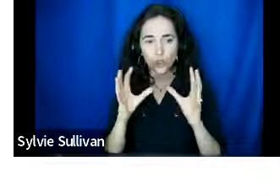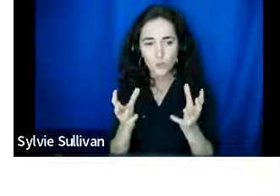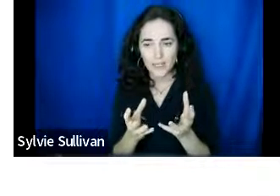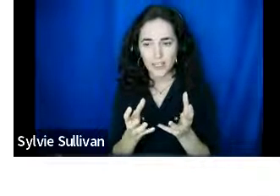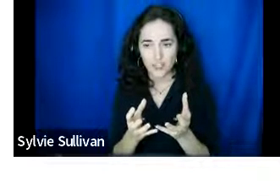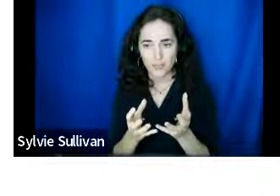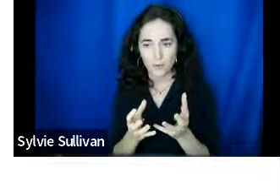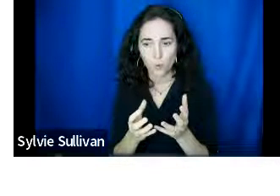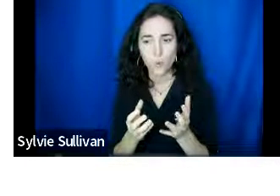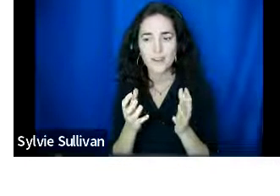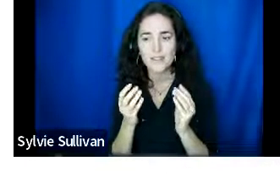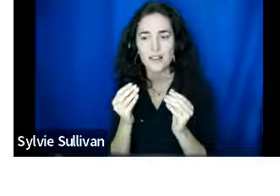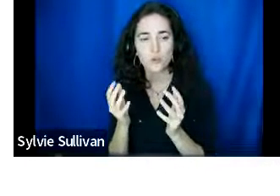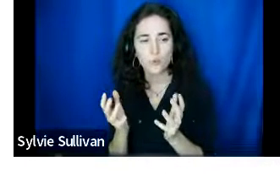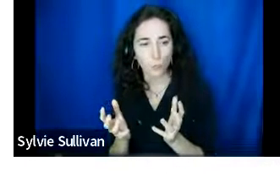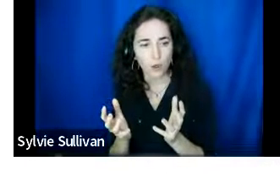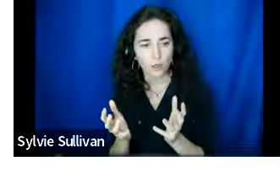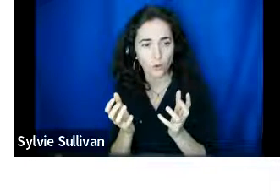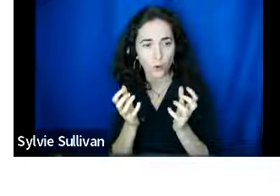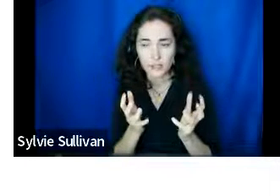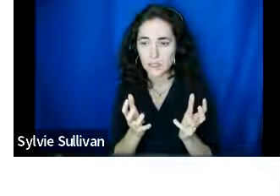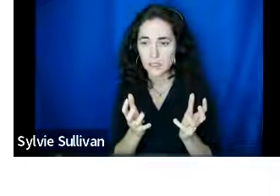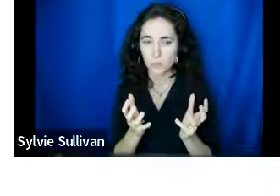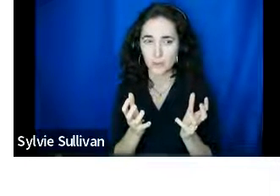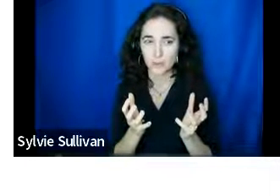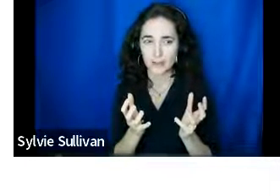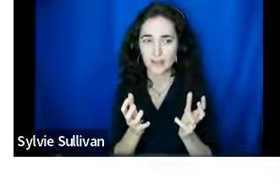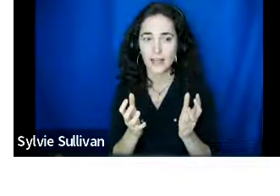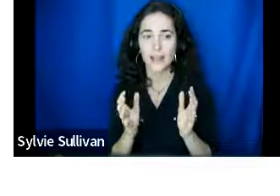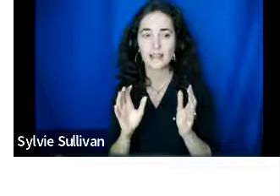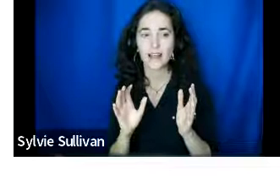So in those relationships, what is it that you want or need to communicate?